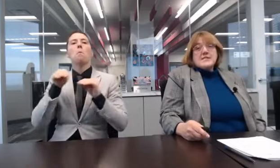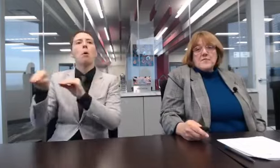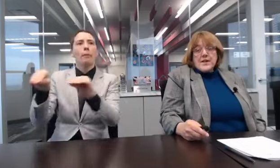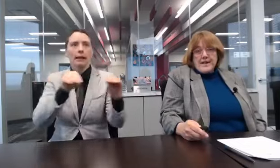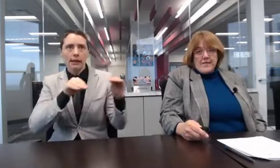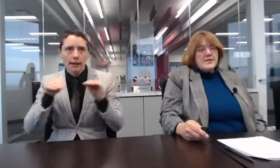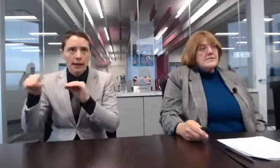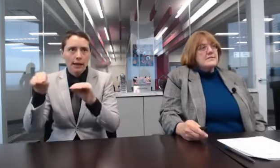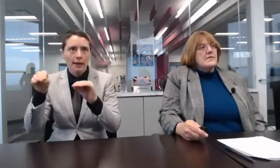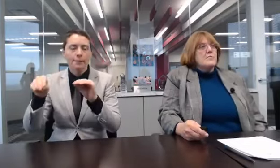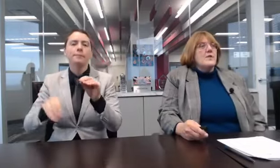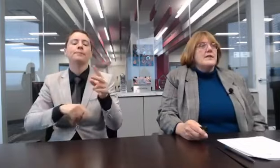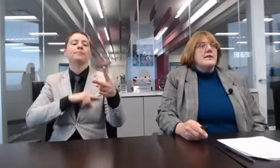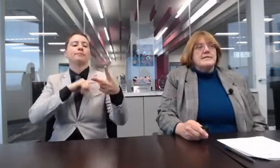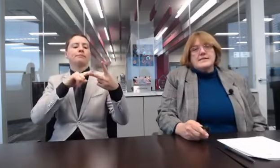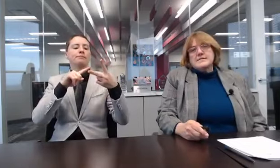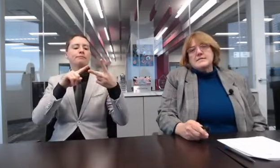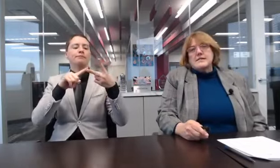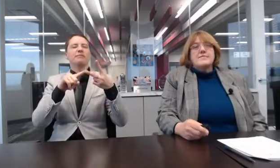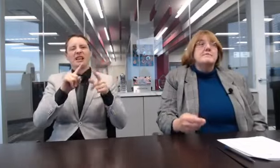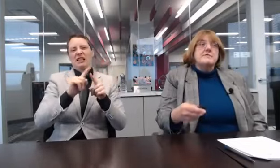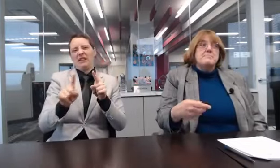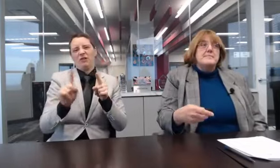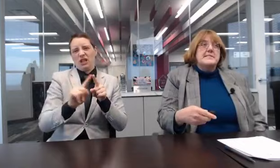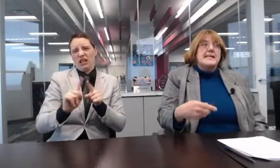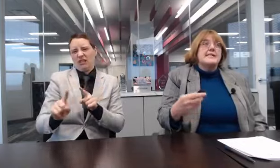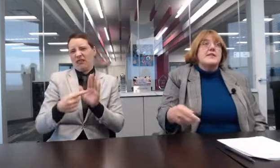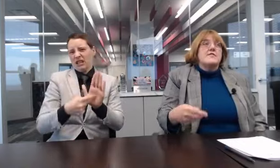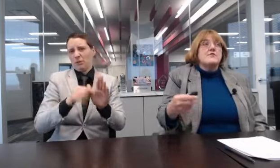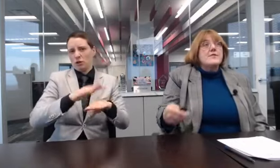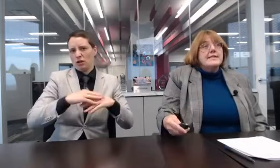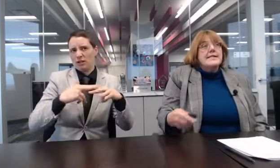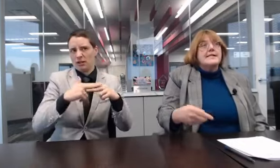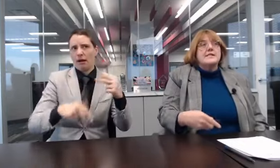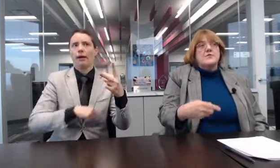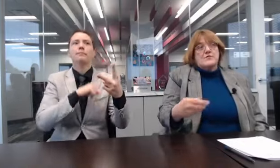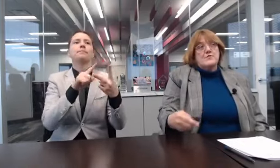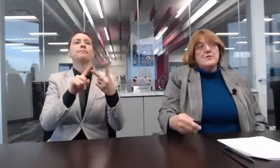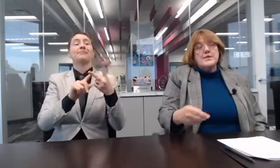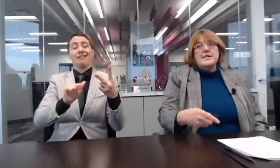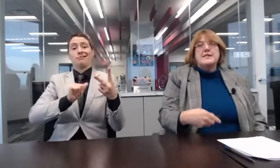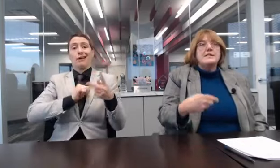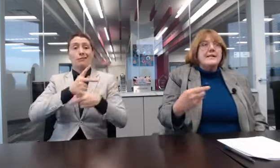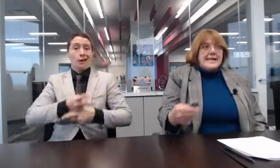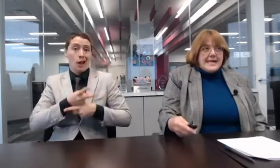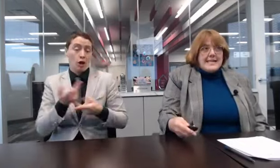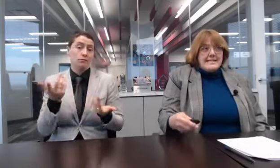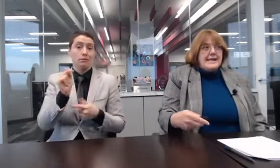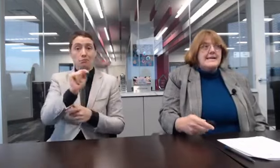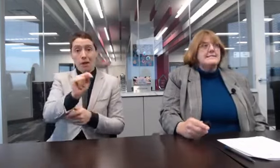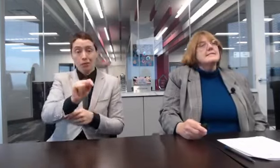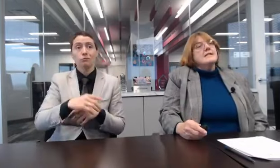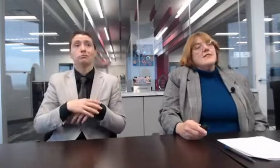Self-care is another one and that's kind of taking care of your toileting, your grooming, eating tasks,